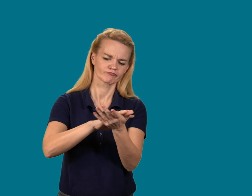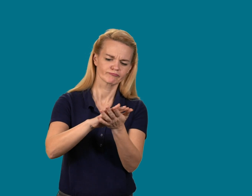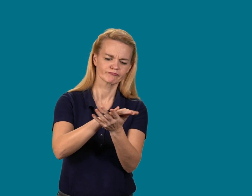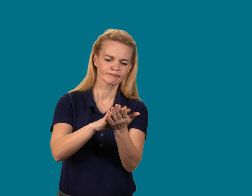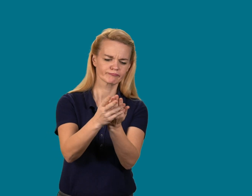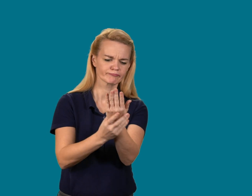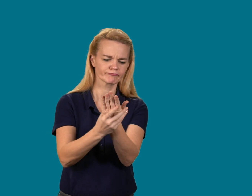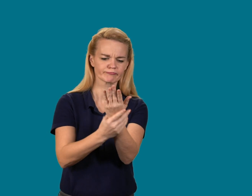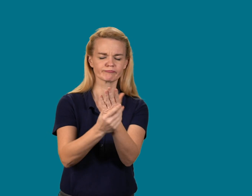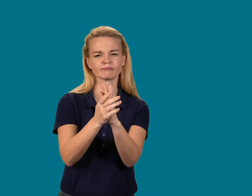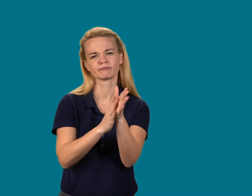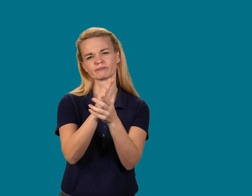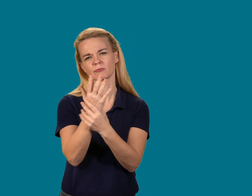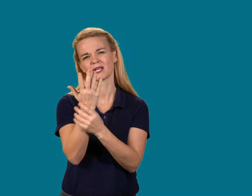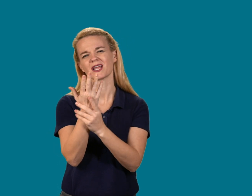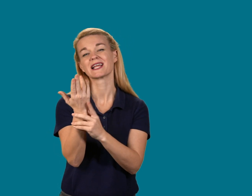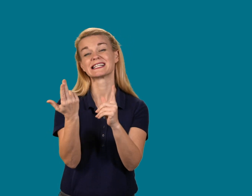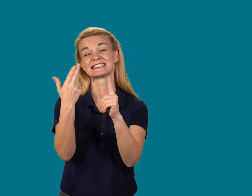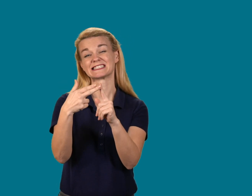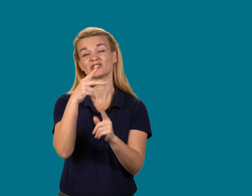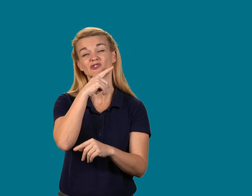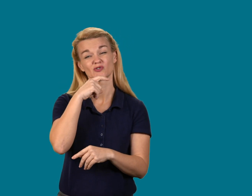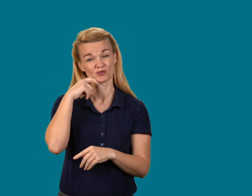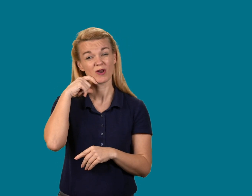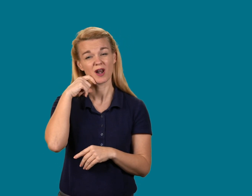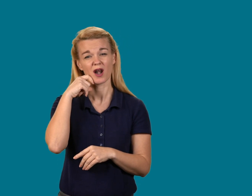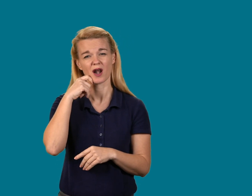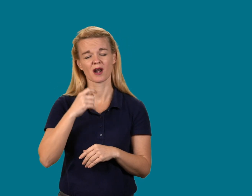and rub them together until they feel dry.